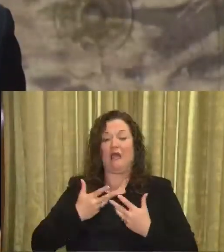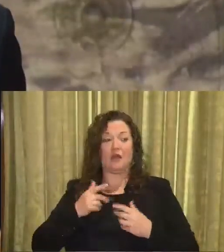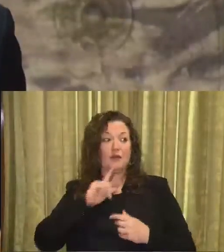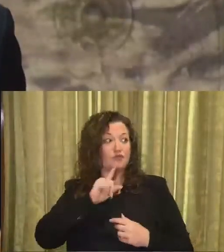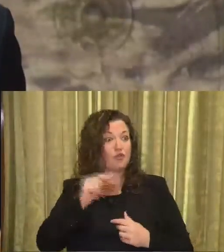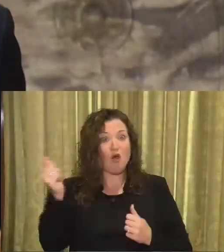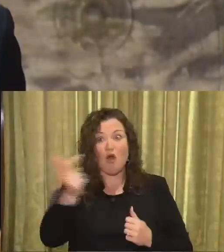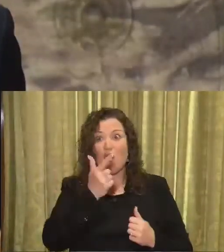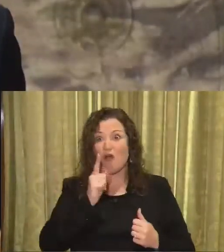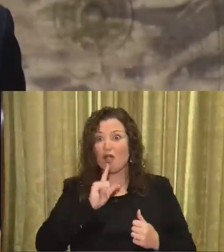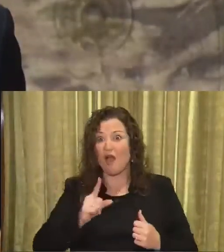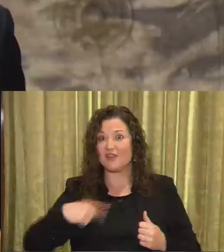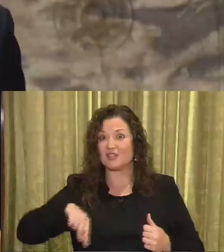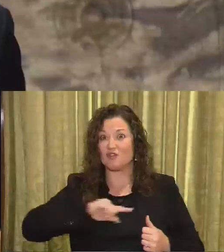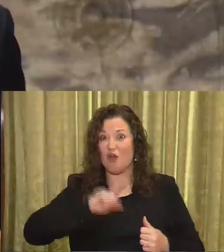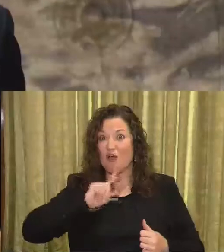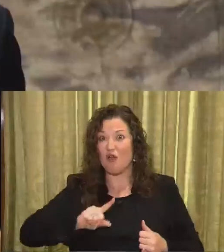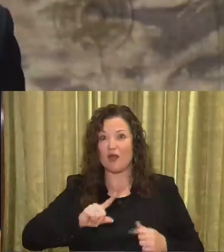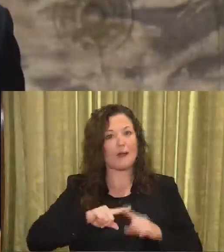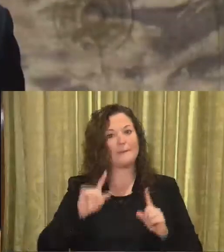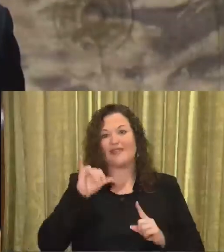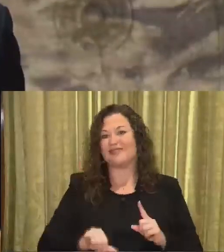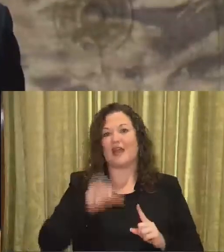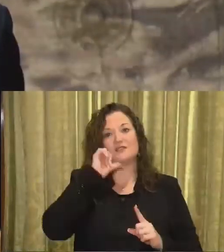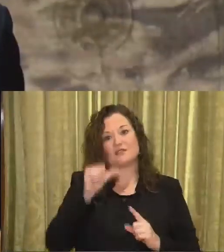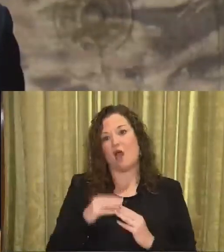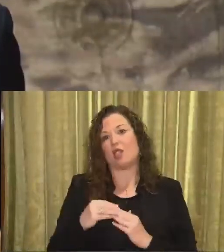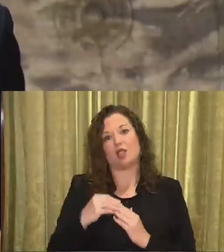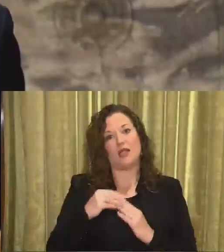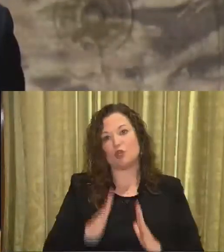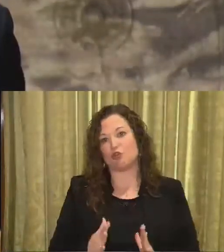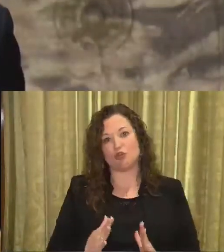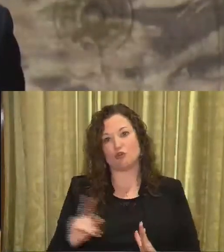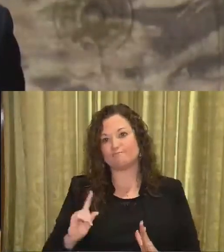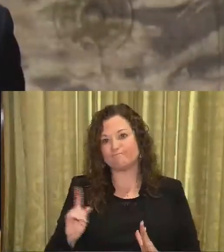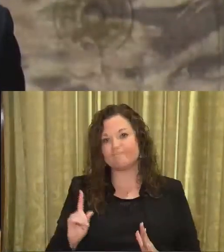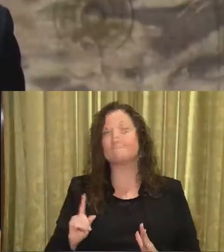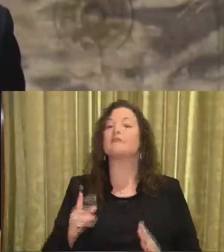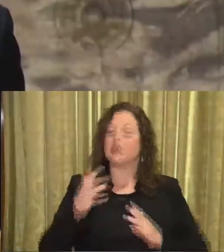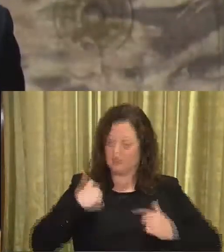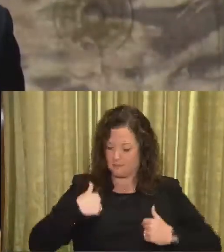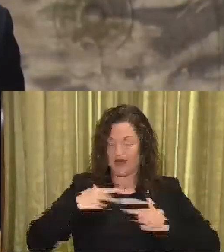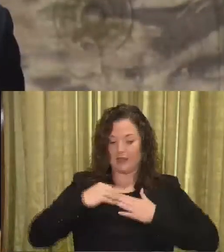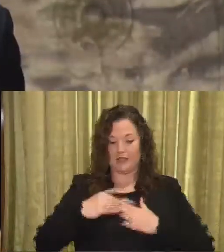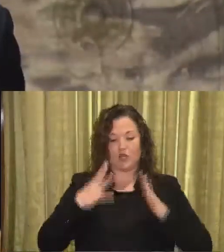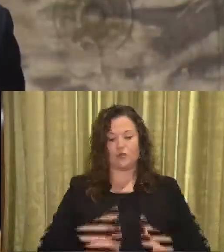but that's not leadership, it is. Say it, let's let's plow on. Let's get through this.